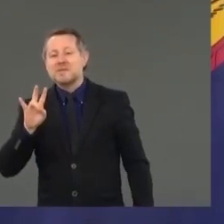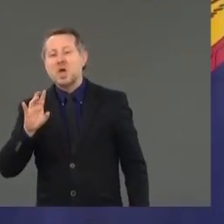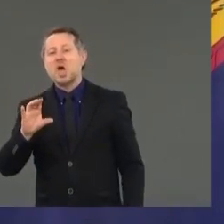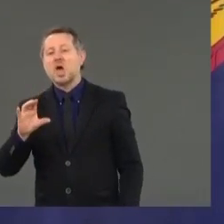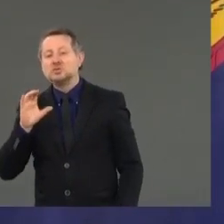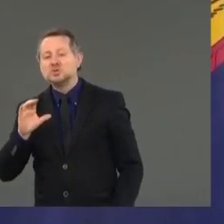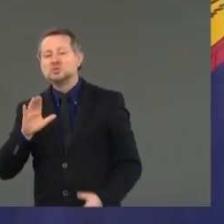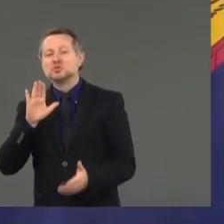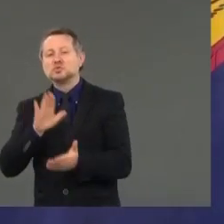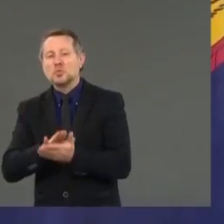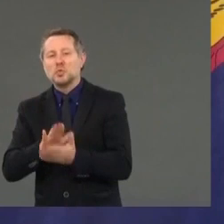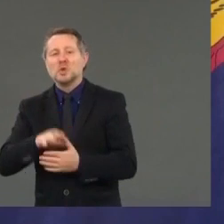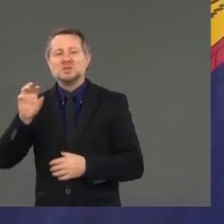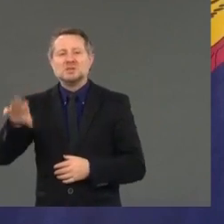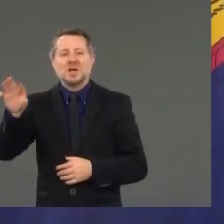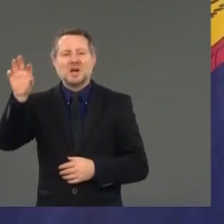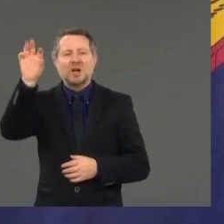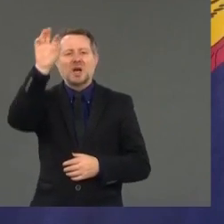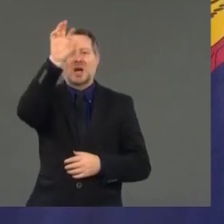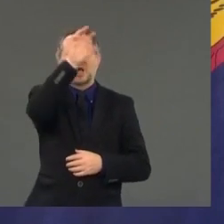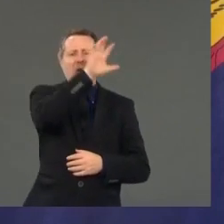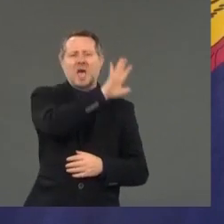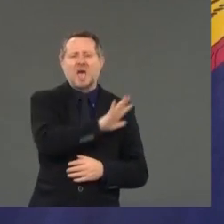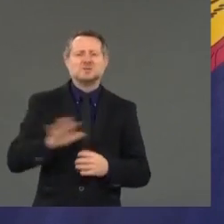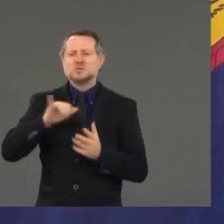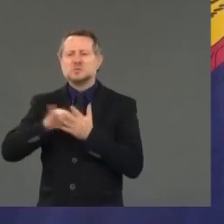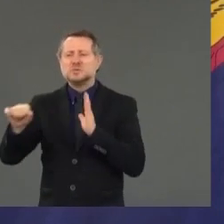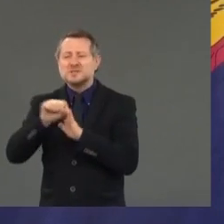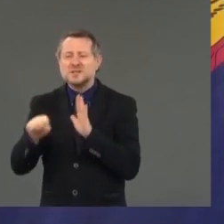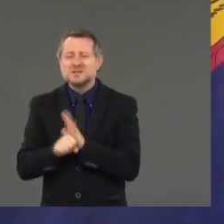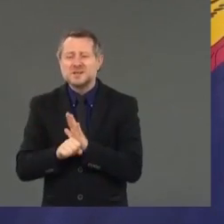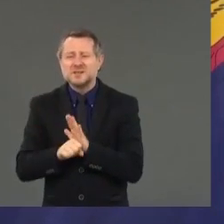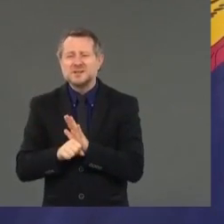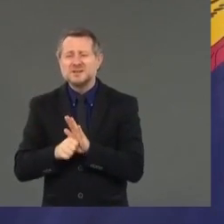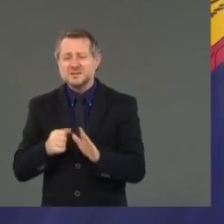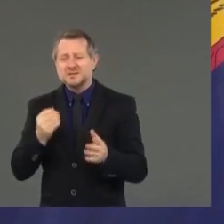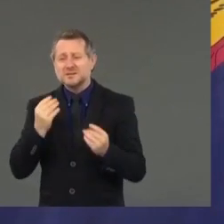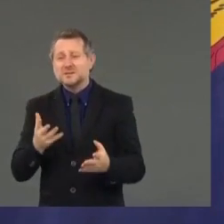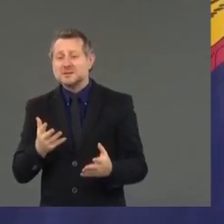I CAN TELL YOU THIS, THERE ARE 700 SCHOOL DISTRICTS IN THE